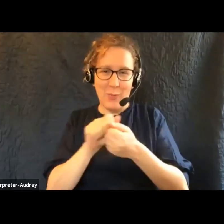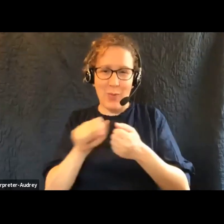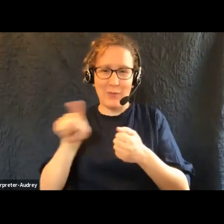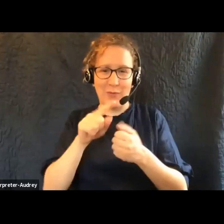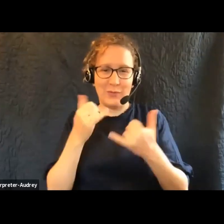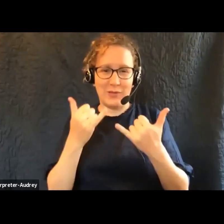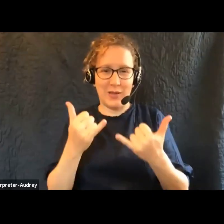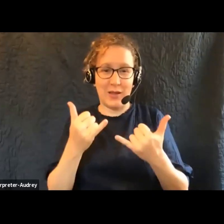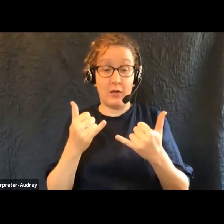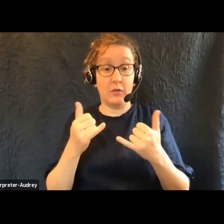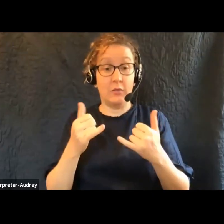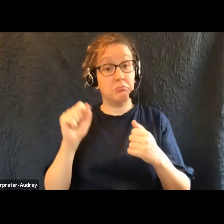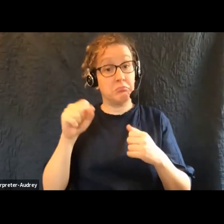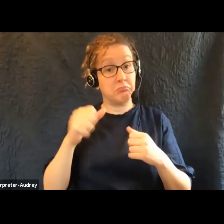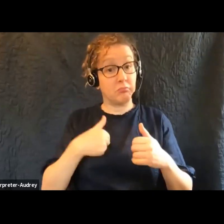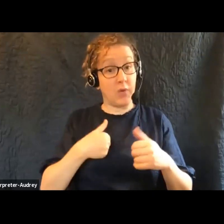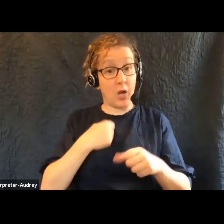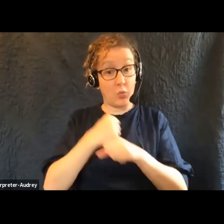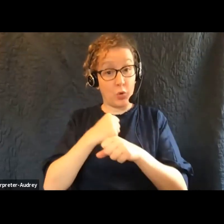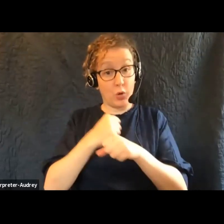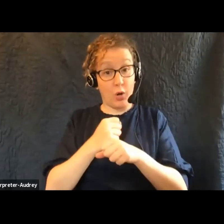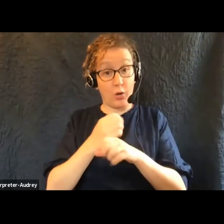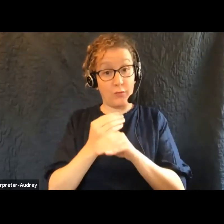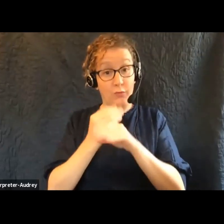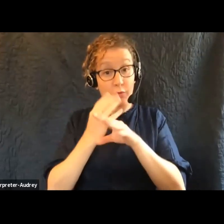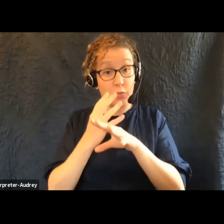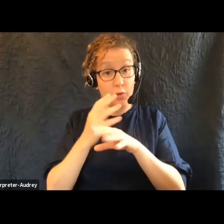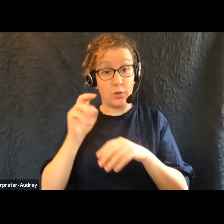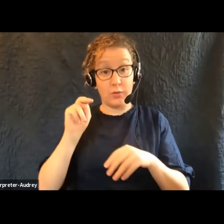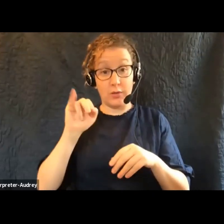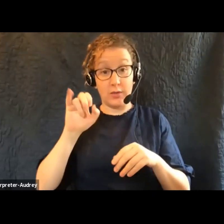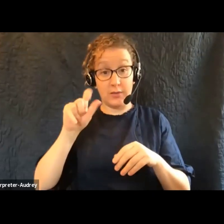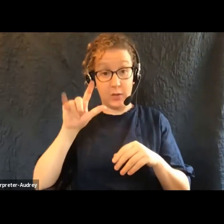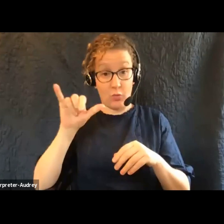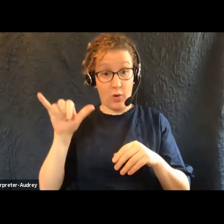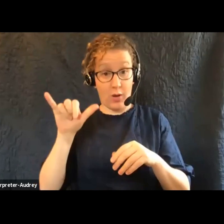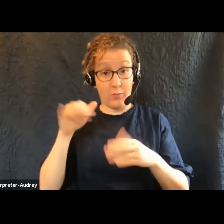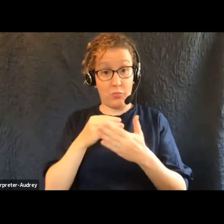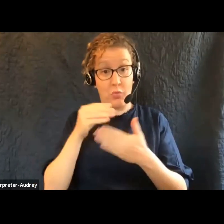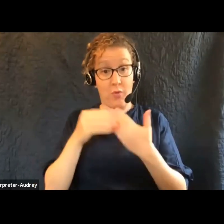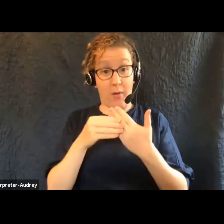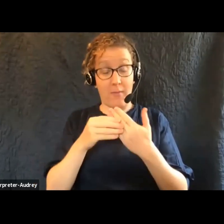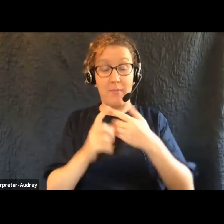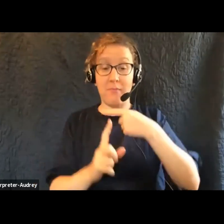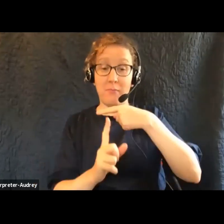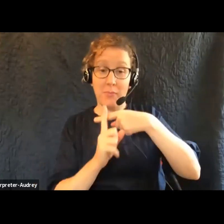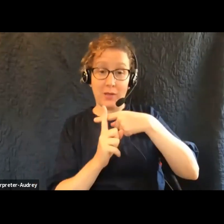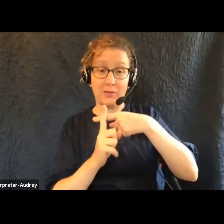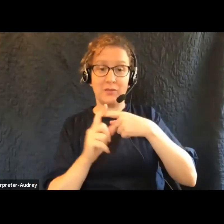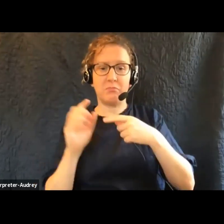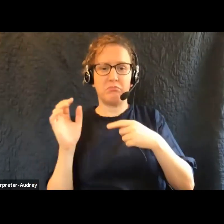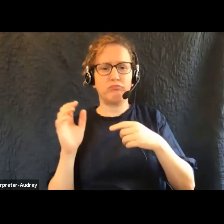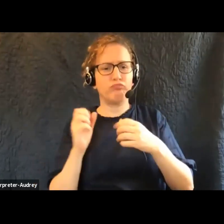Yes, so I work on the virtual NSLI-Y program, as well as pitching in for the virtual Summer